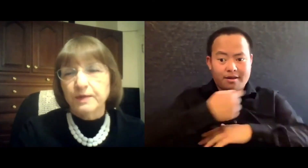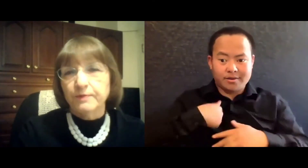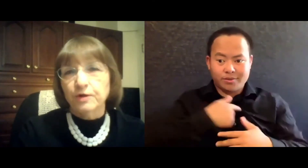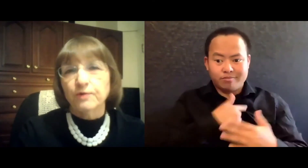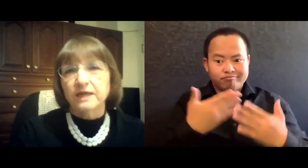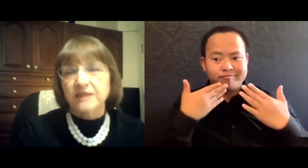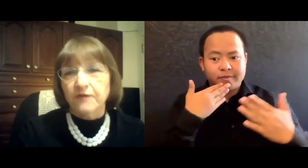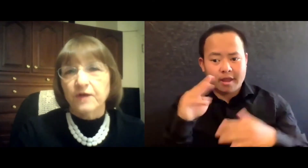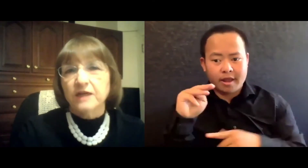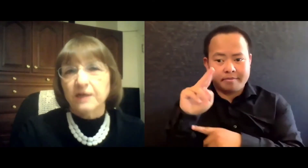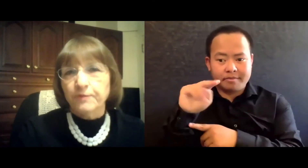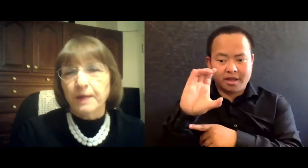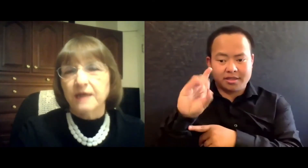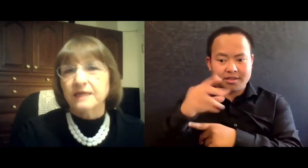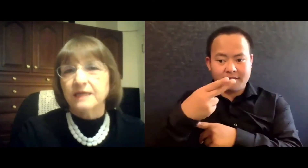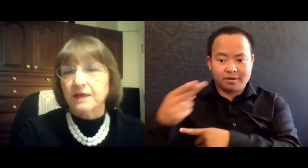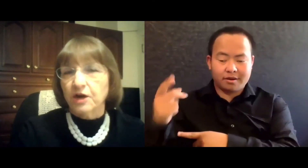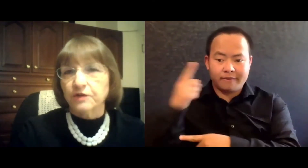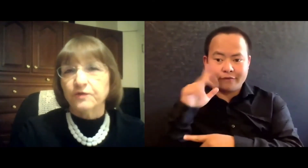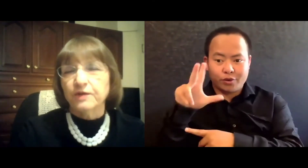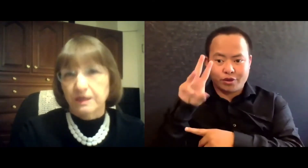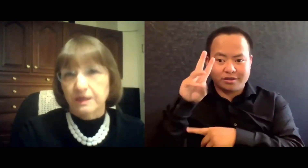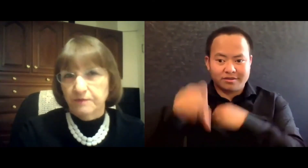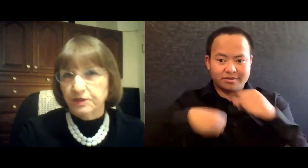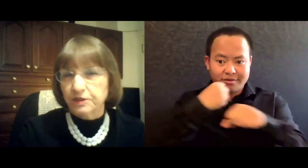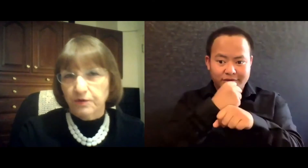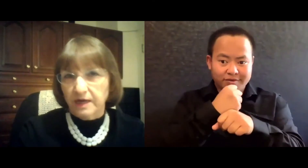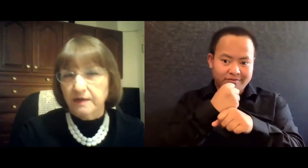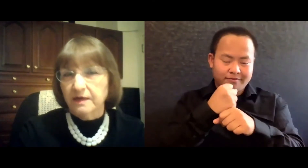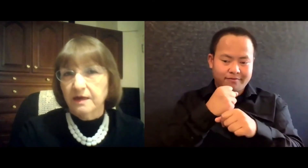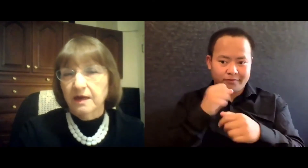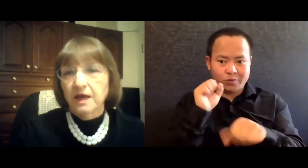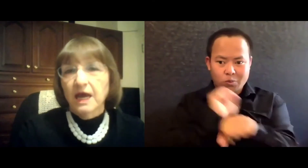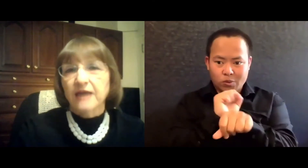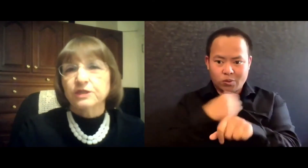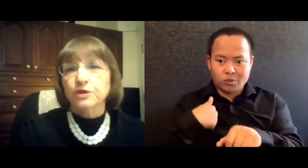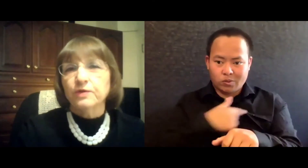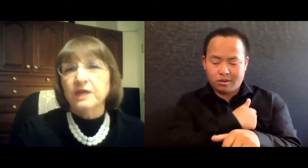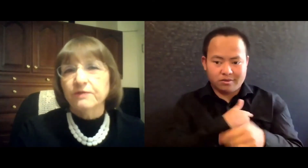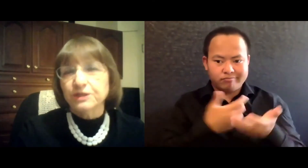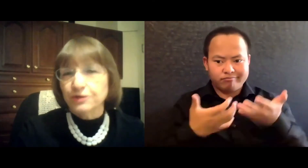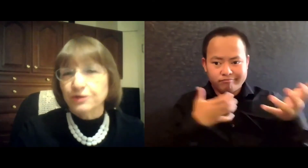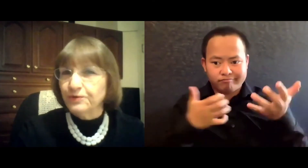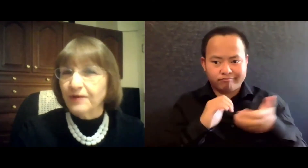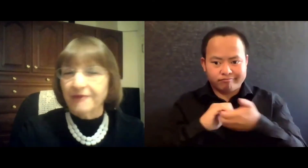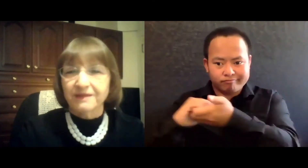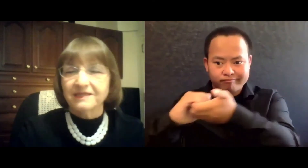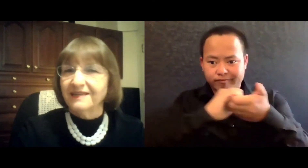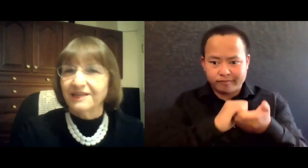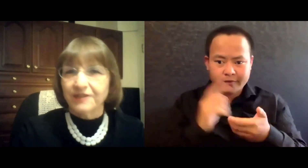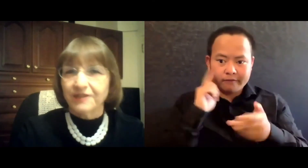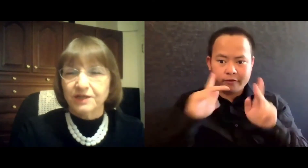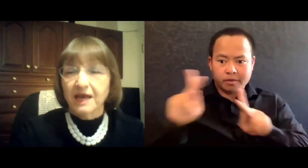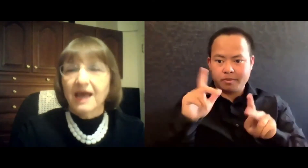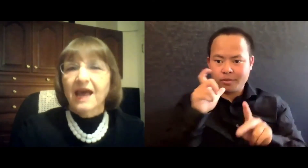who are deaf, deafblind, and hard of hearing in Minnesota. And so here is to you MNCDHH,